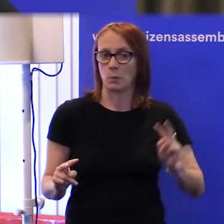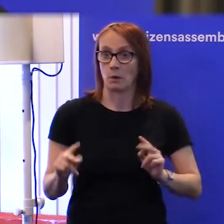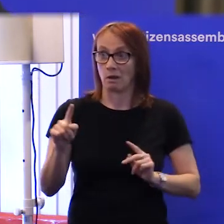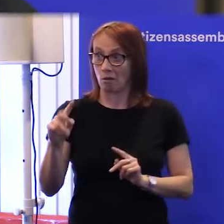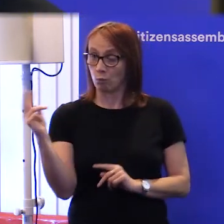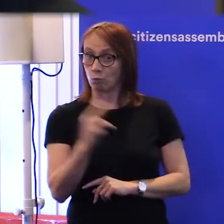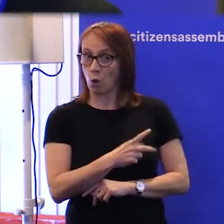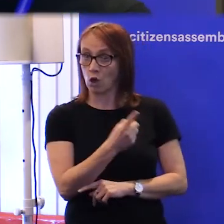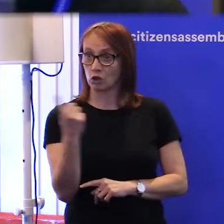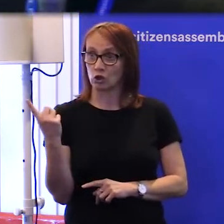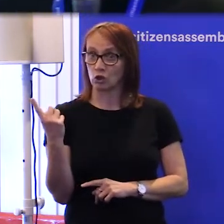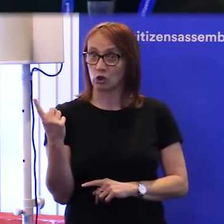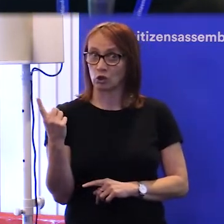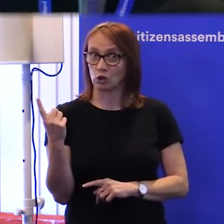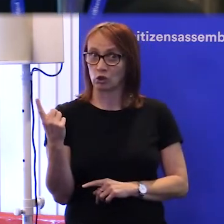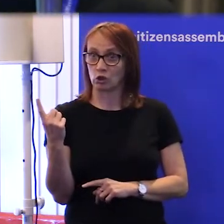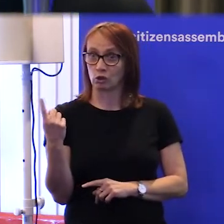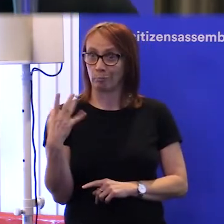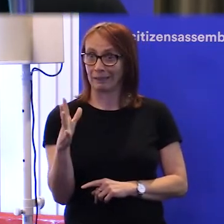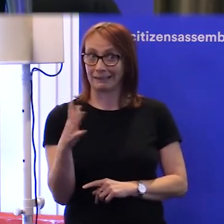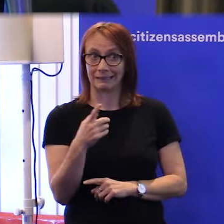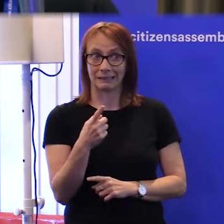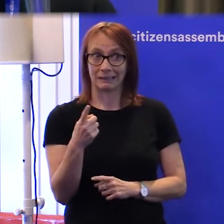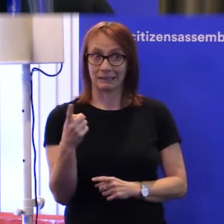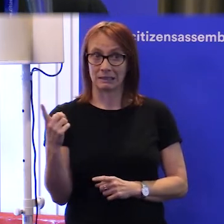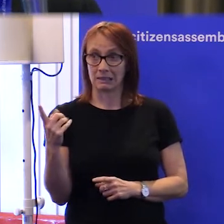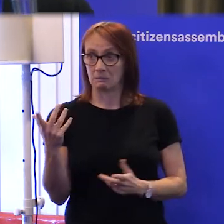stations that is either these are pretty unfamiliar to you people watch try to